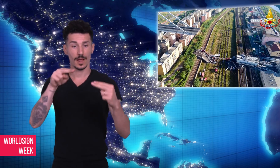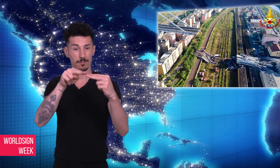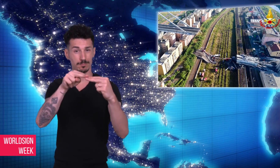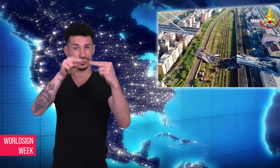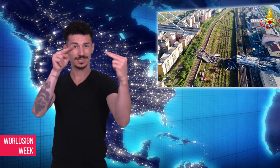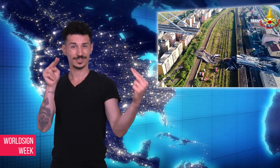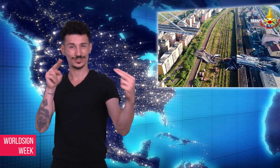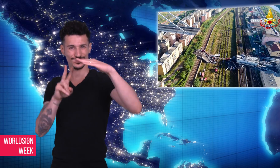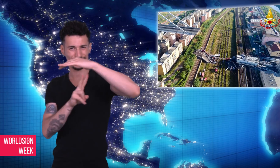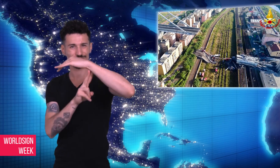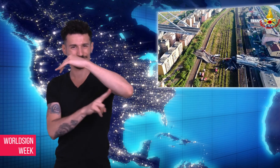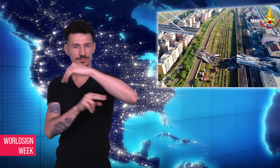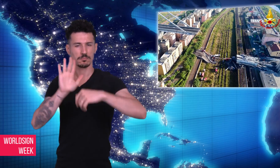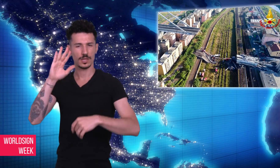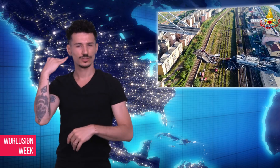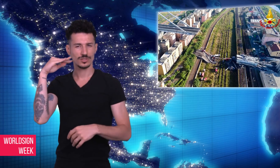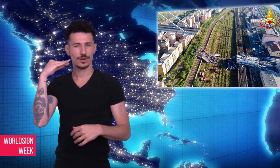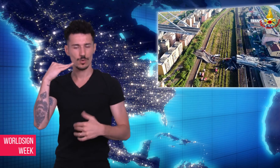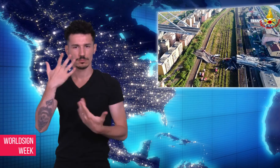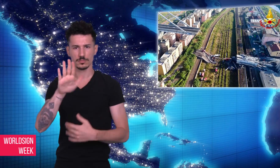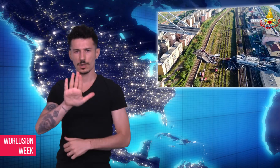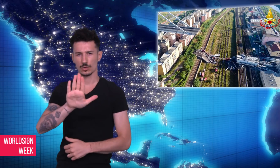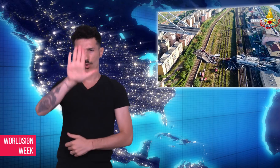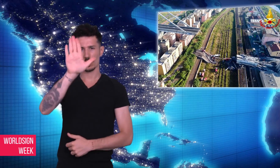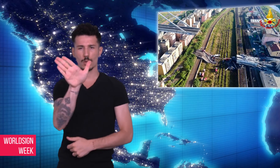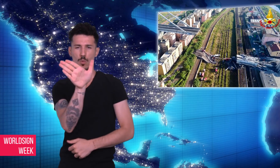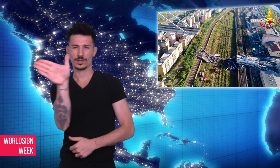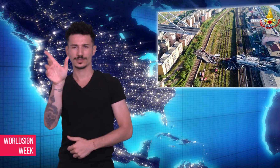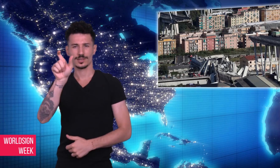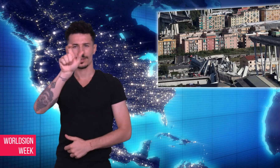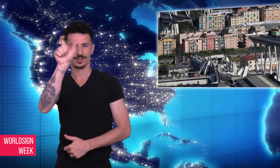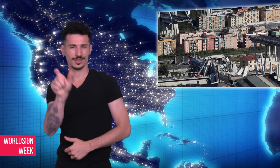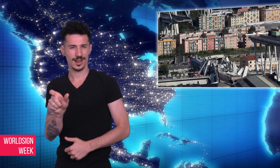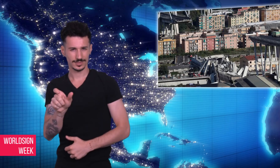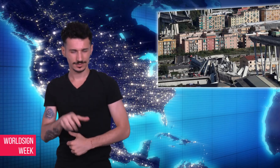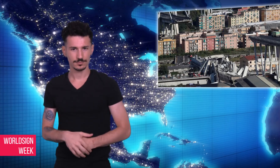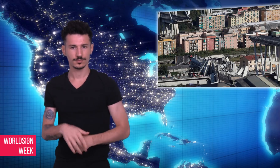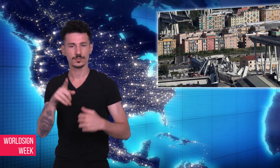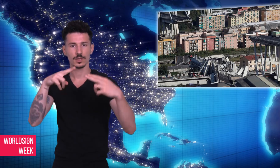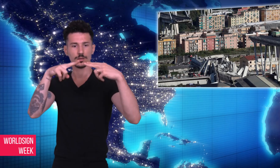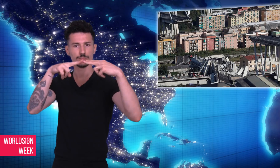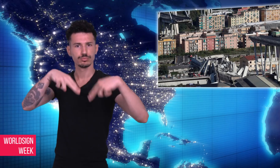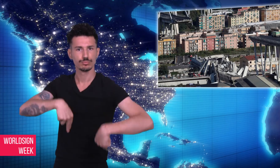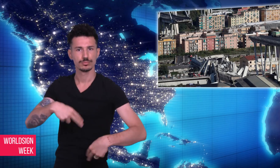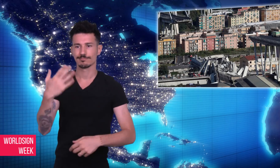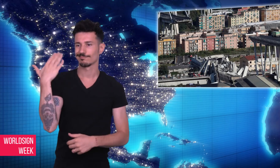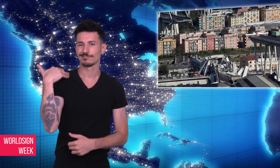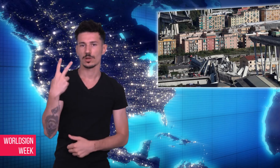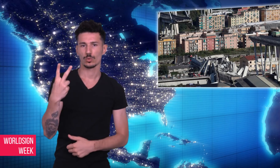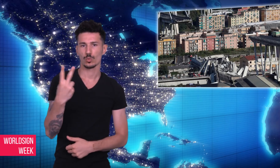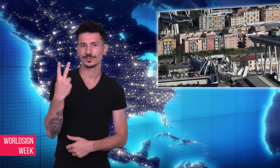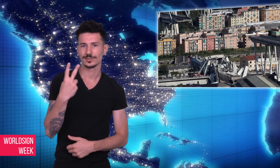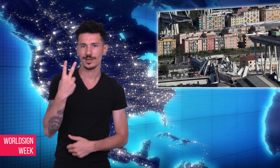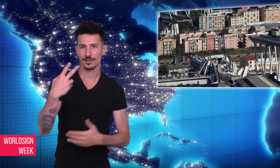The Genoa Bridge in north western Italy has collapsed on Tuesday morning